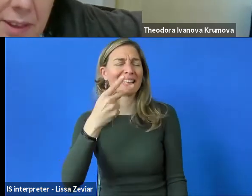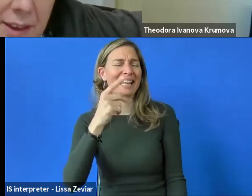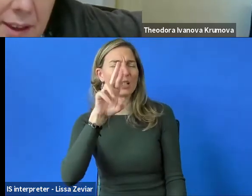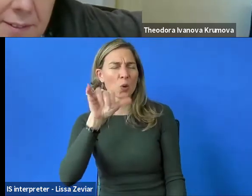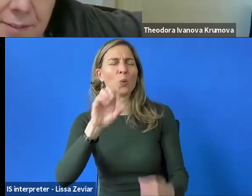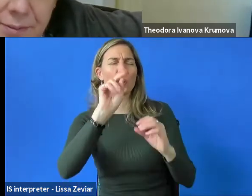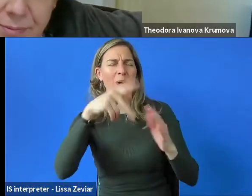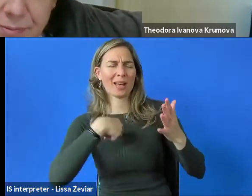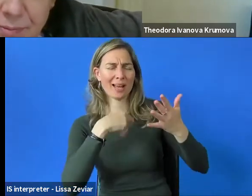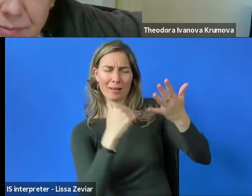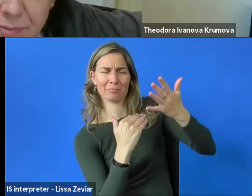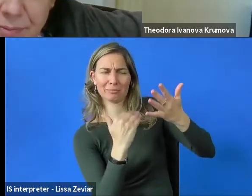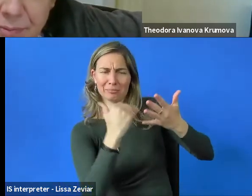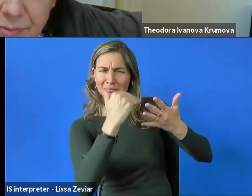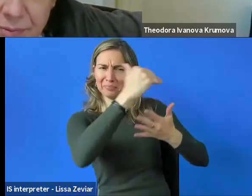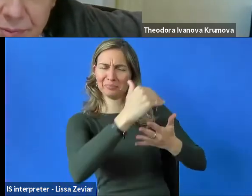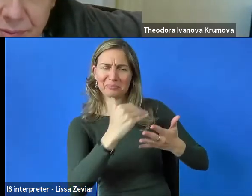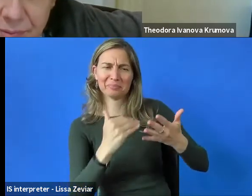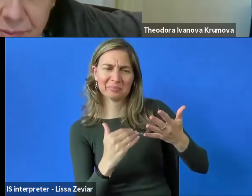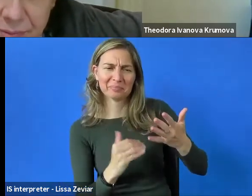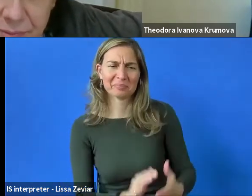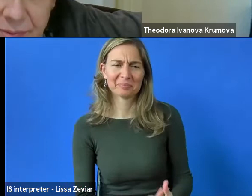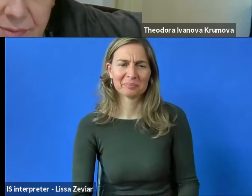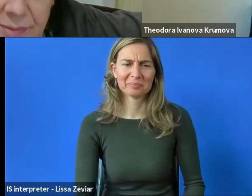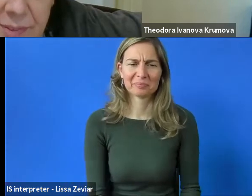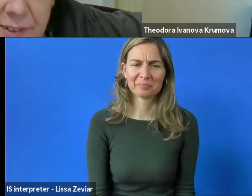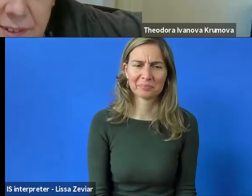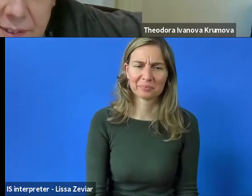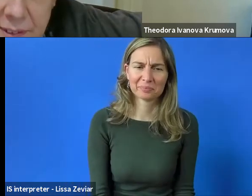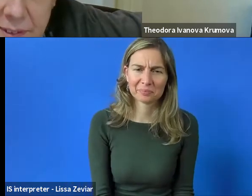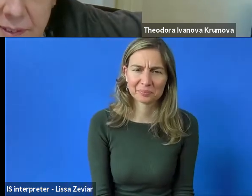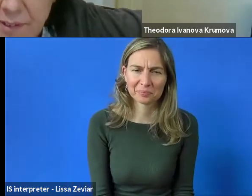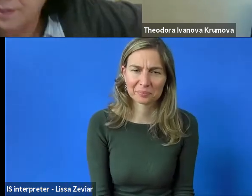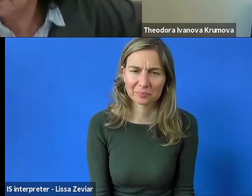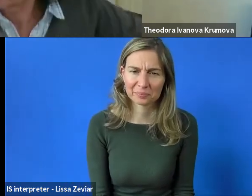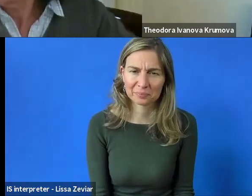The first question was considering exhaustion of domestic remedies